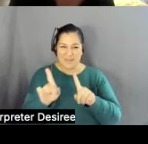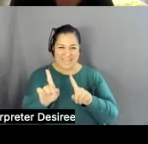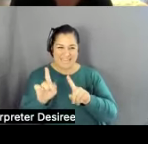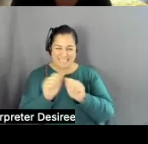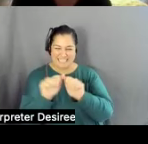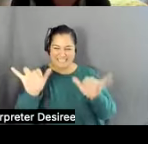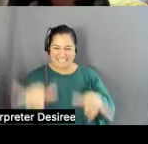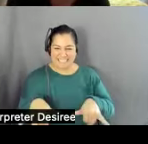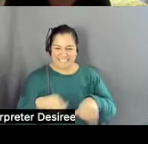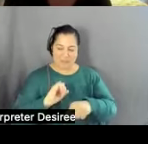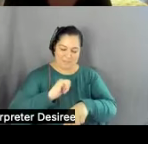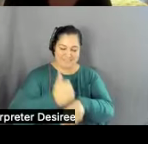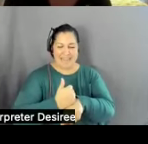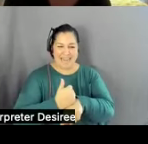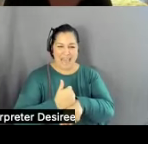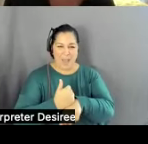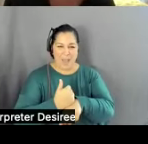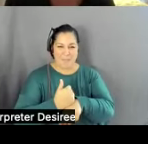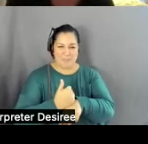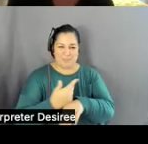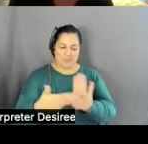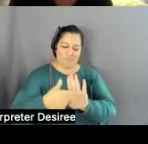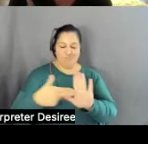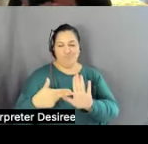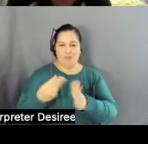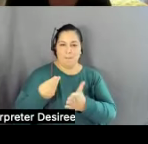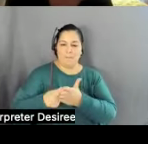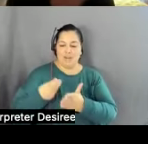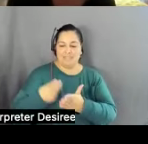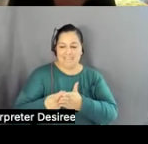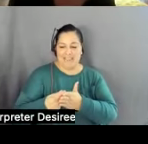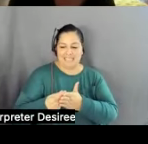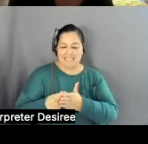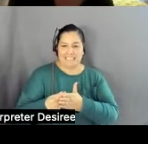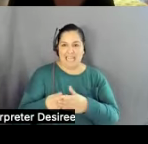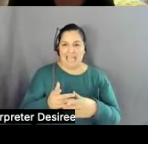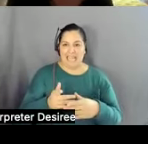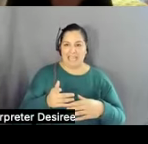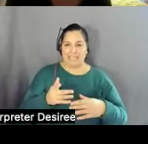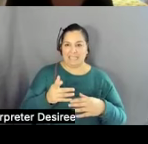So we monetize it, we professionalize it, we verify it so that systems of selection